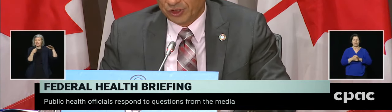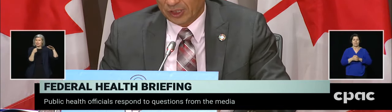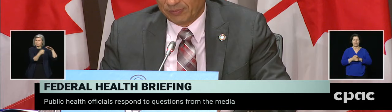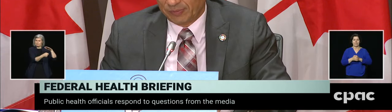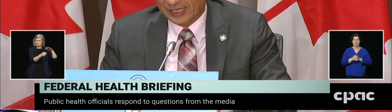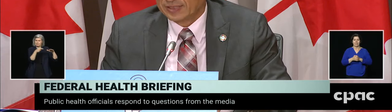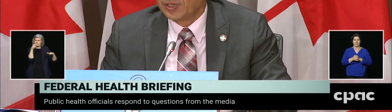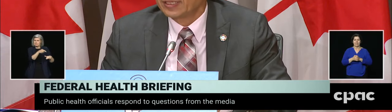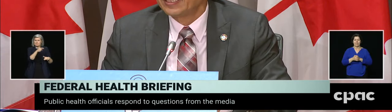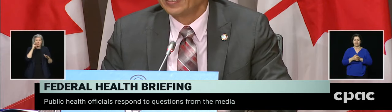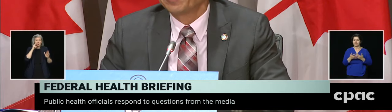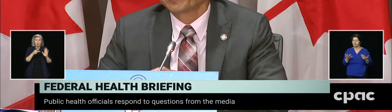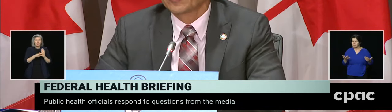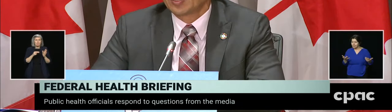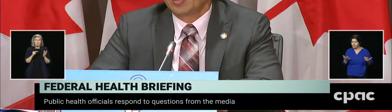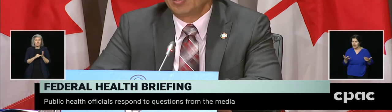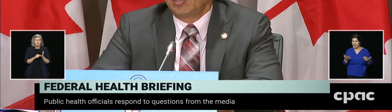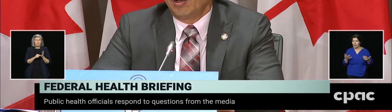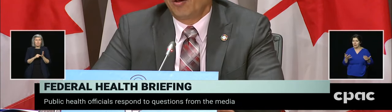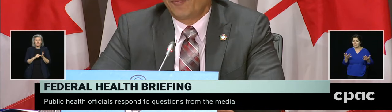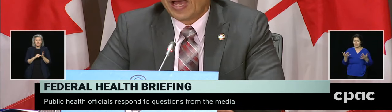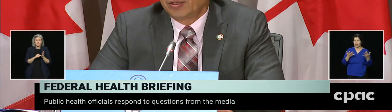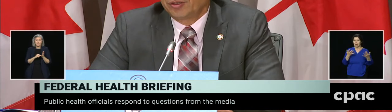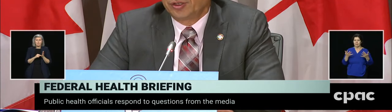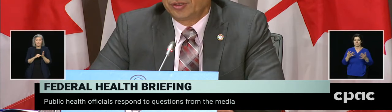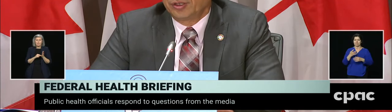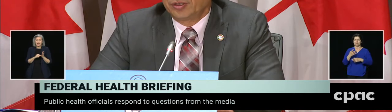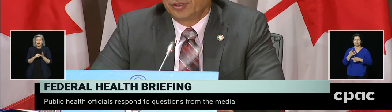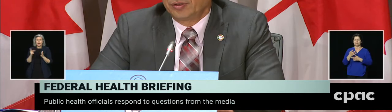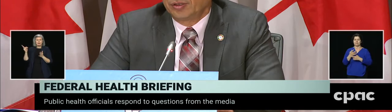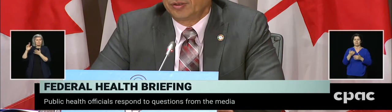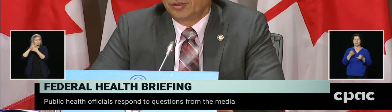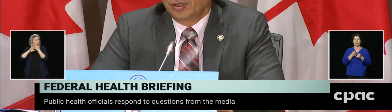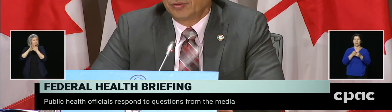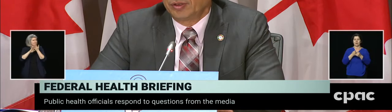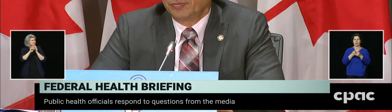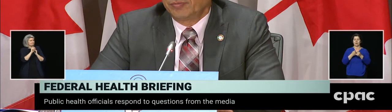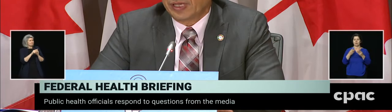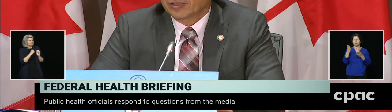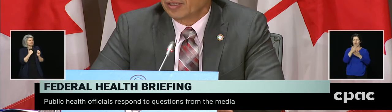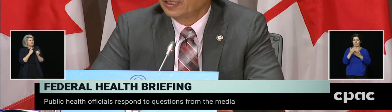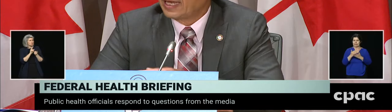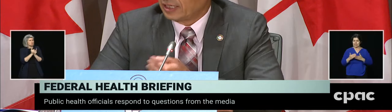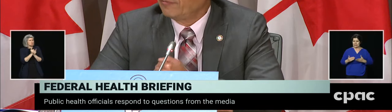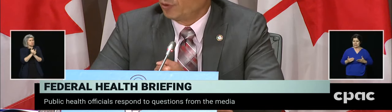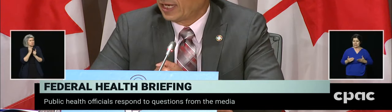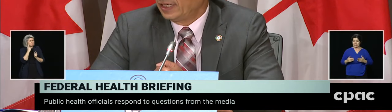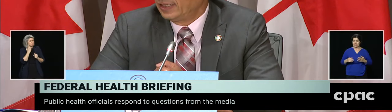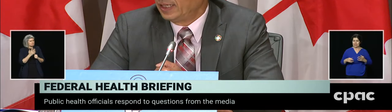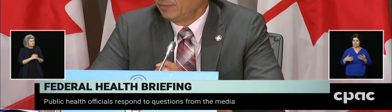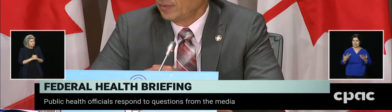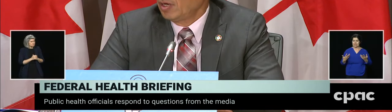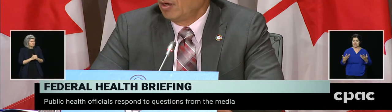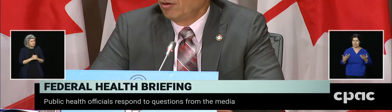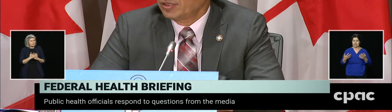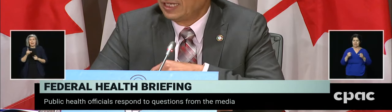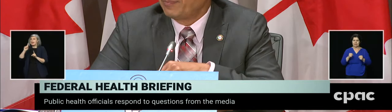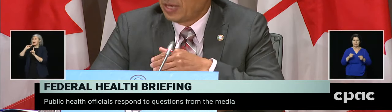SO A TEST WITH NO SYMPTOMS. THERE ARE A NUMBER OF ASPECTS TO